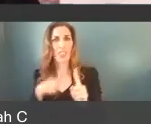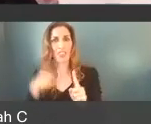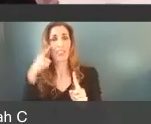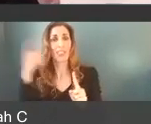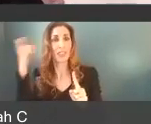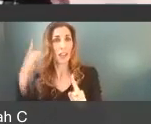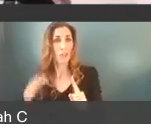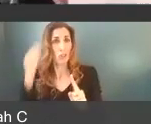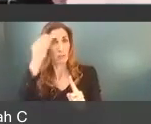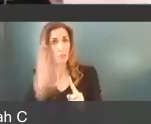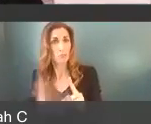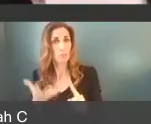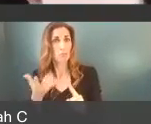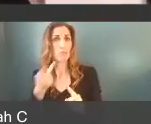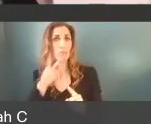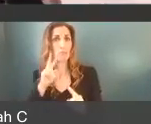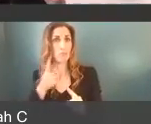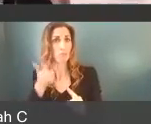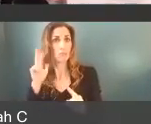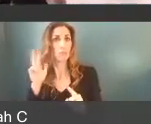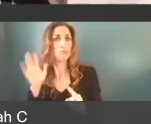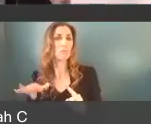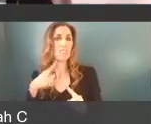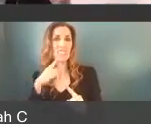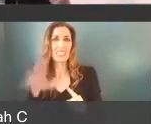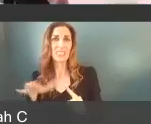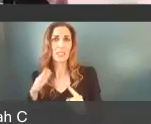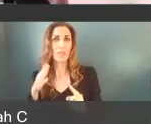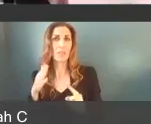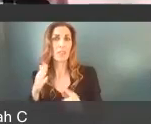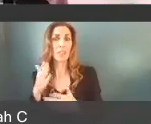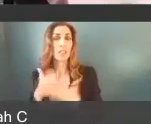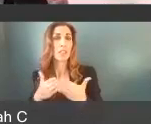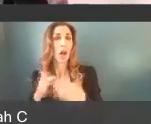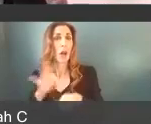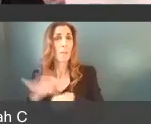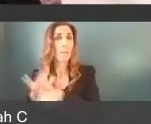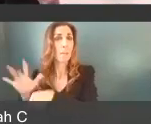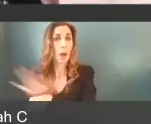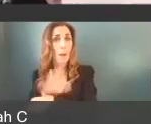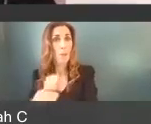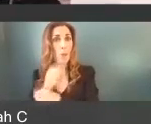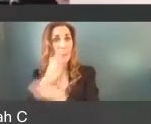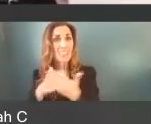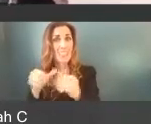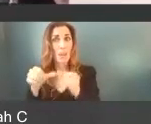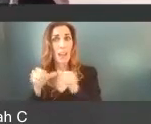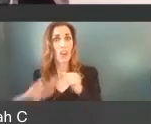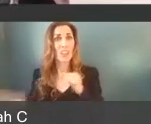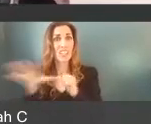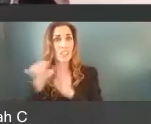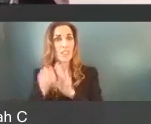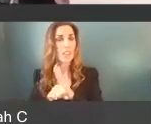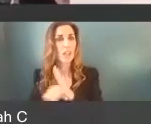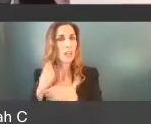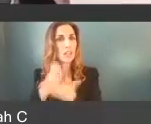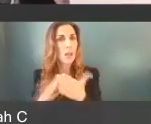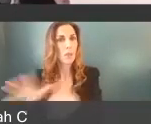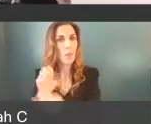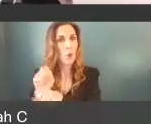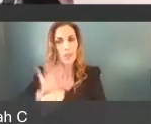day that there are unfilled appointments in certain areas of the state. So I have,